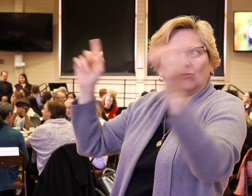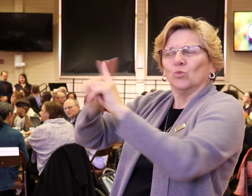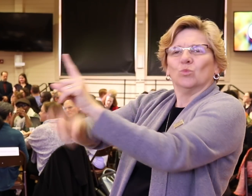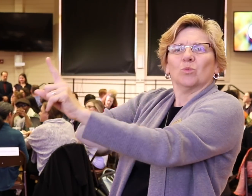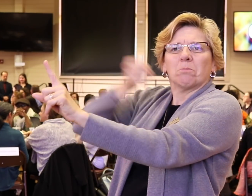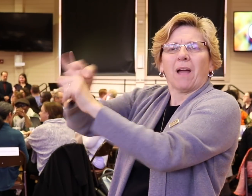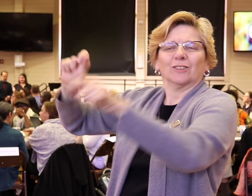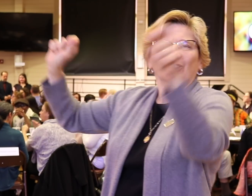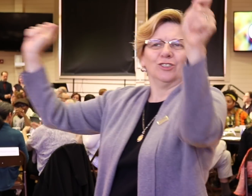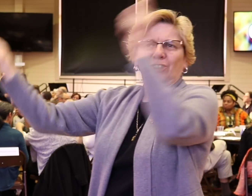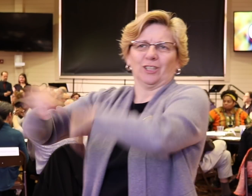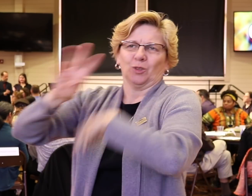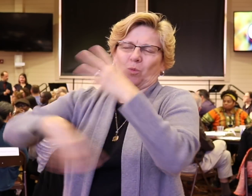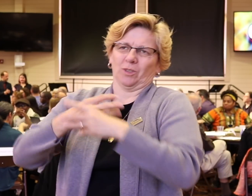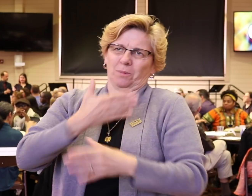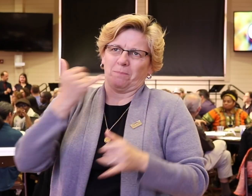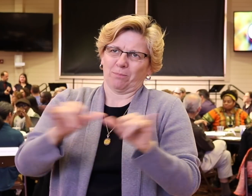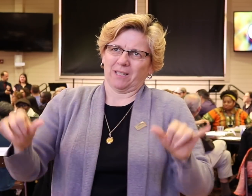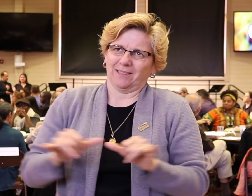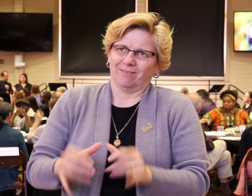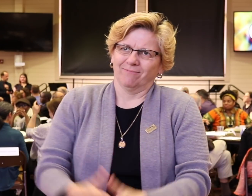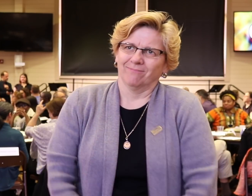To have an impact and change the world into a better place.